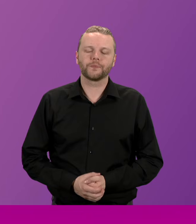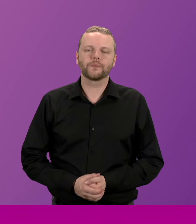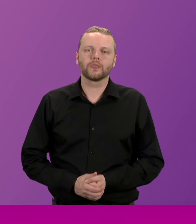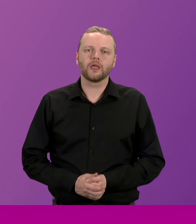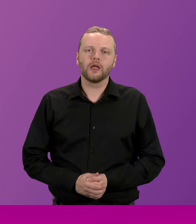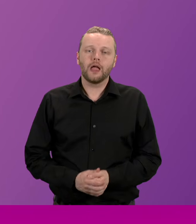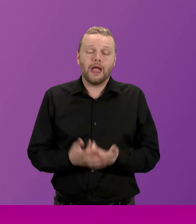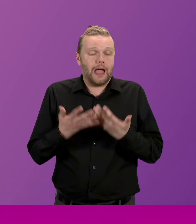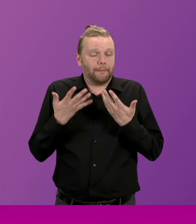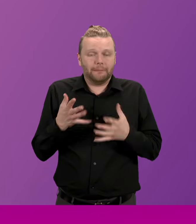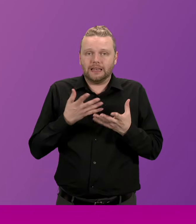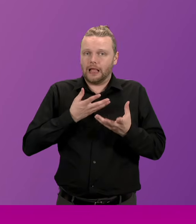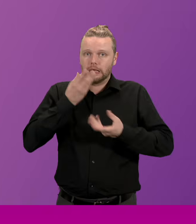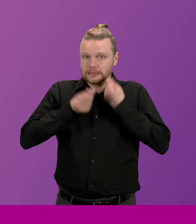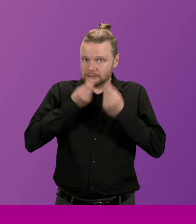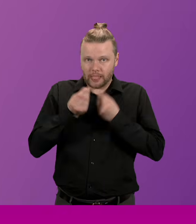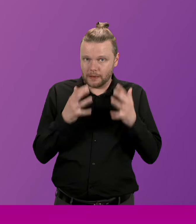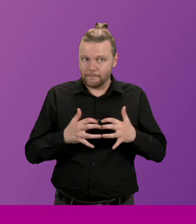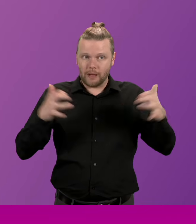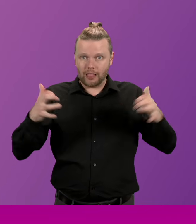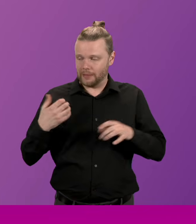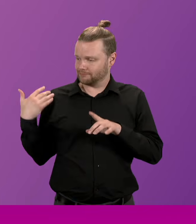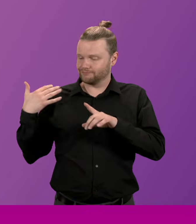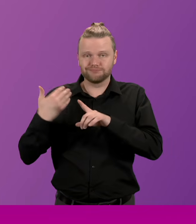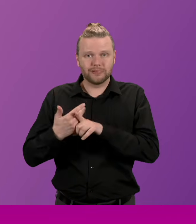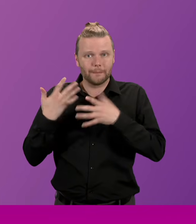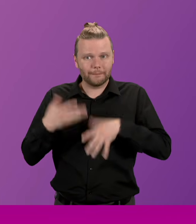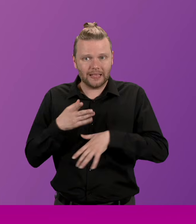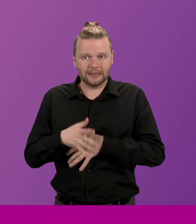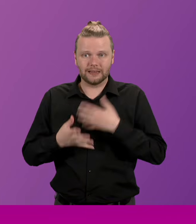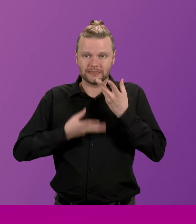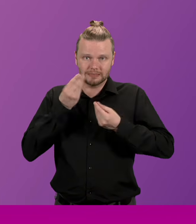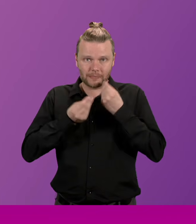As I have explained to Parliament on a number of occasions—I explained it to Malcolm Offord